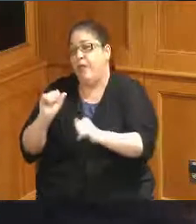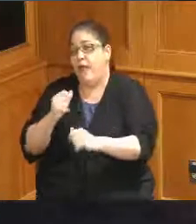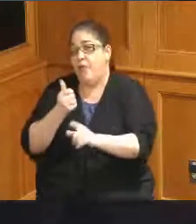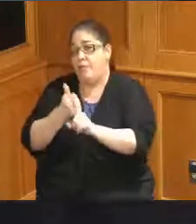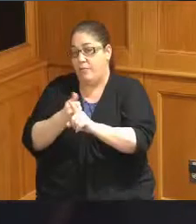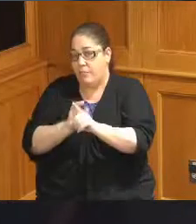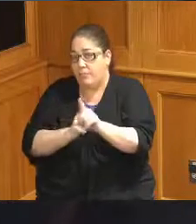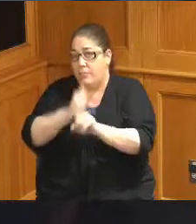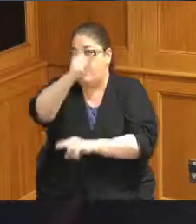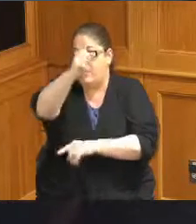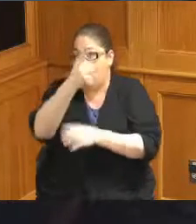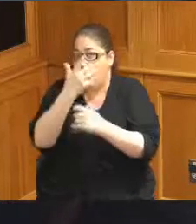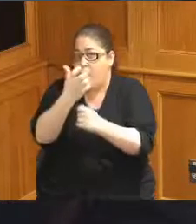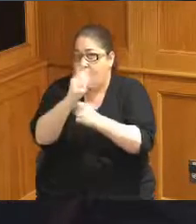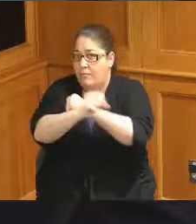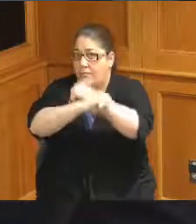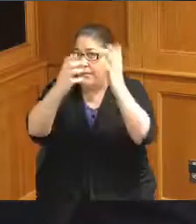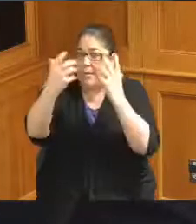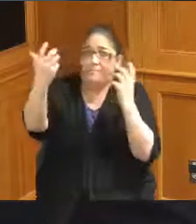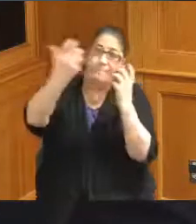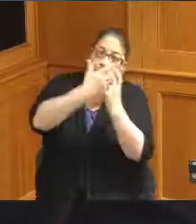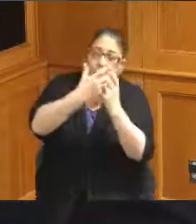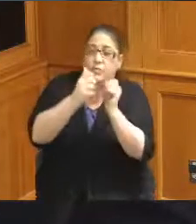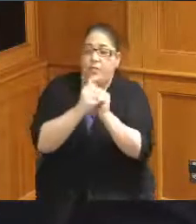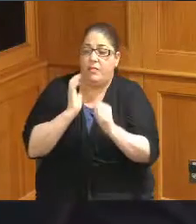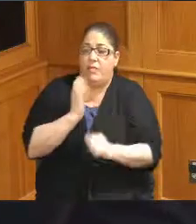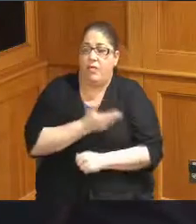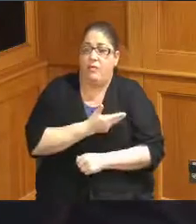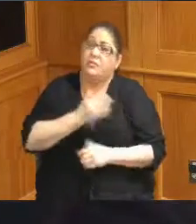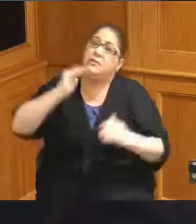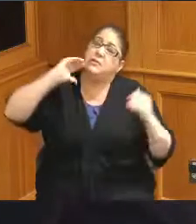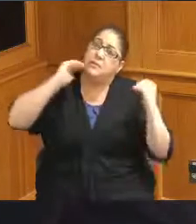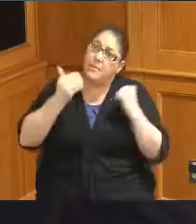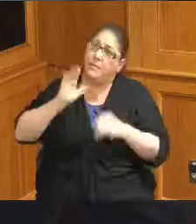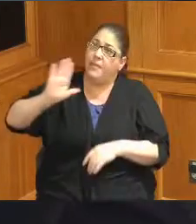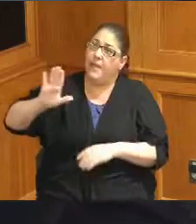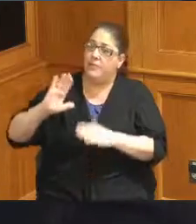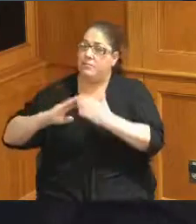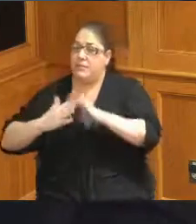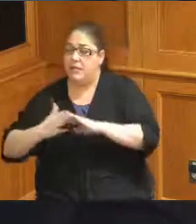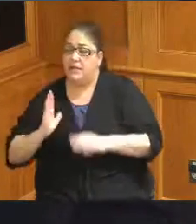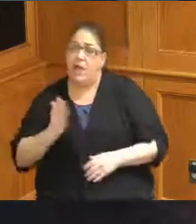we want to go and our Visions mesh it looks like it does I don't know if we're gonna go